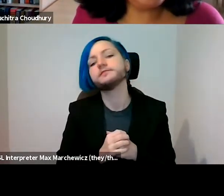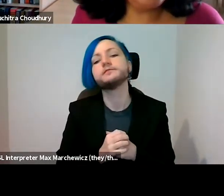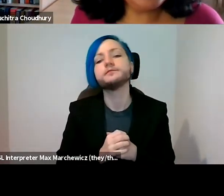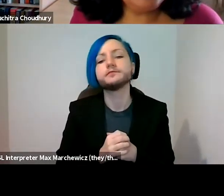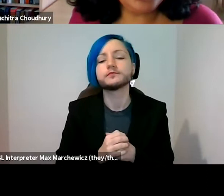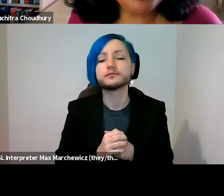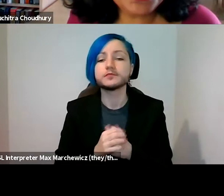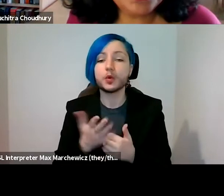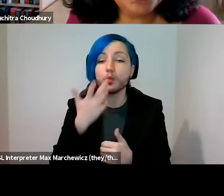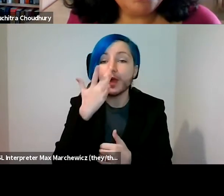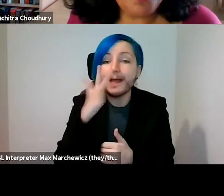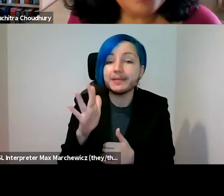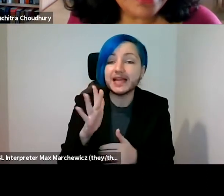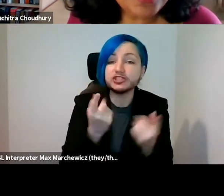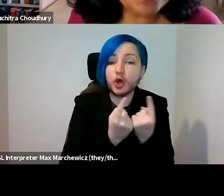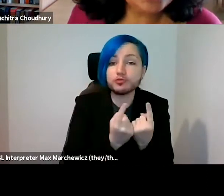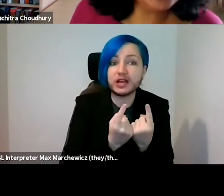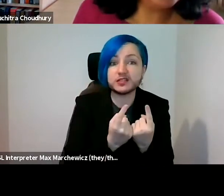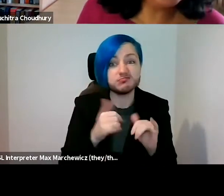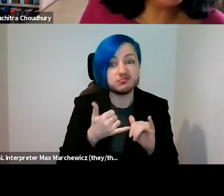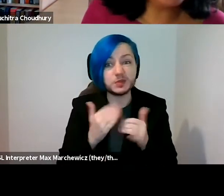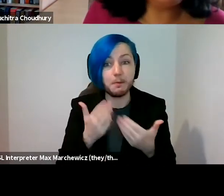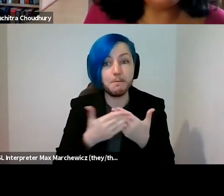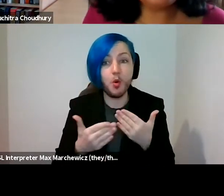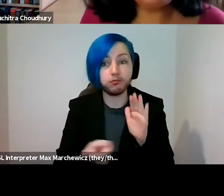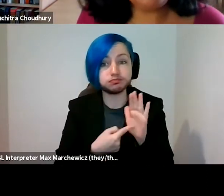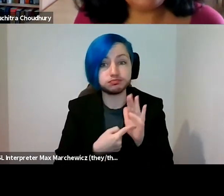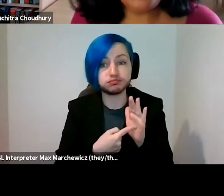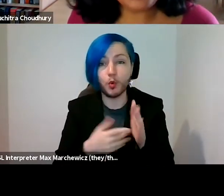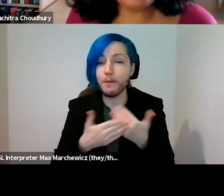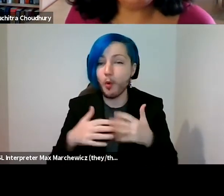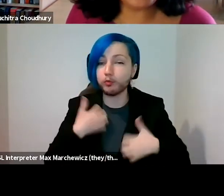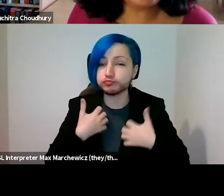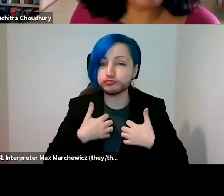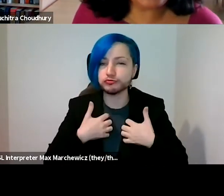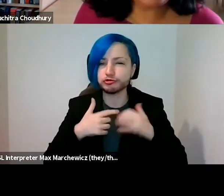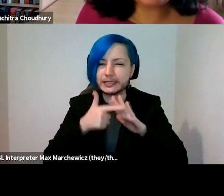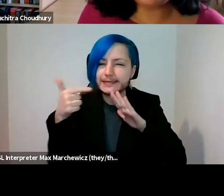should you want to be a bit more adventurous, and also if you want to explore any object's place